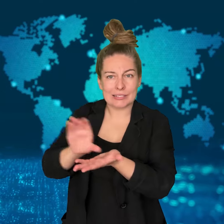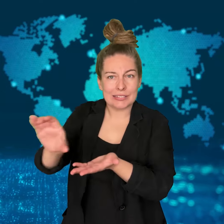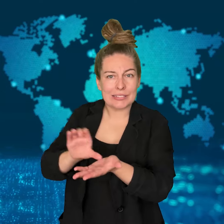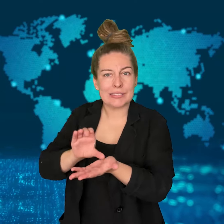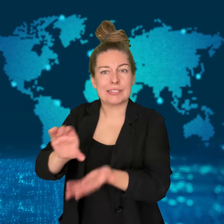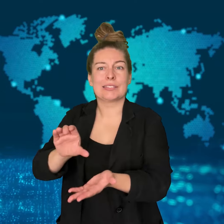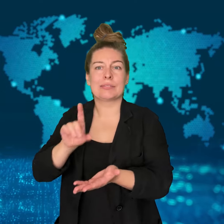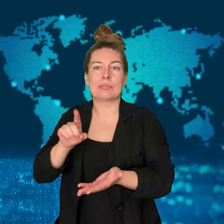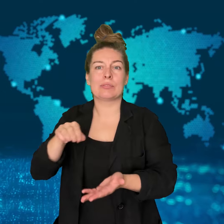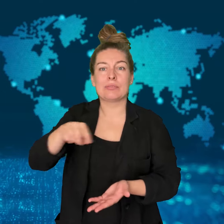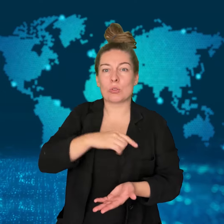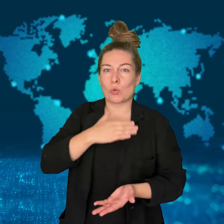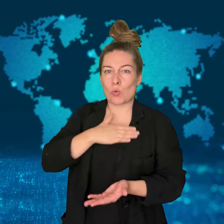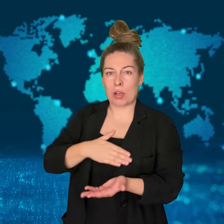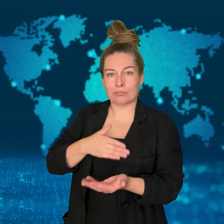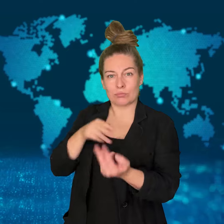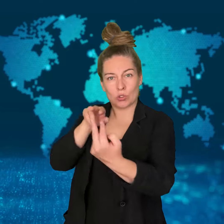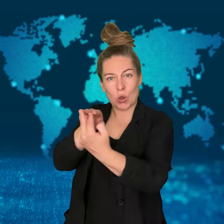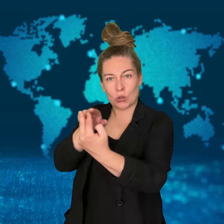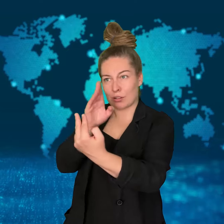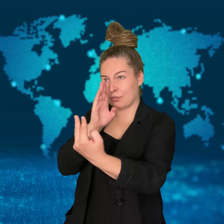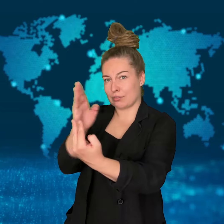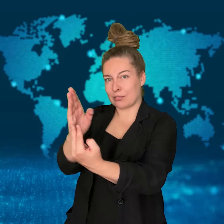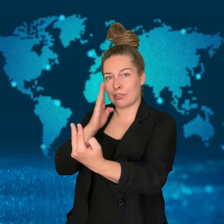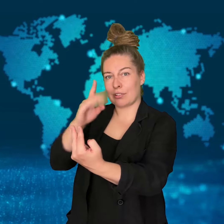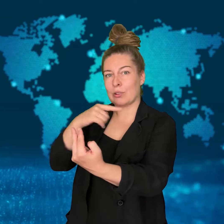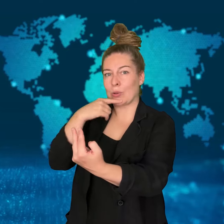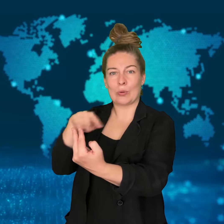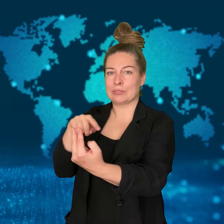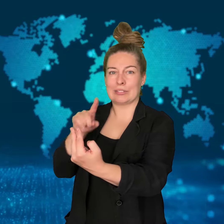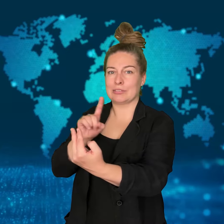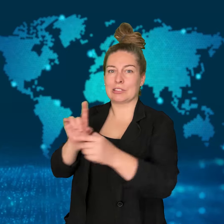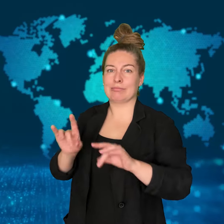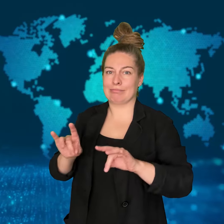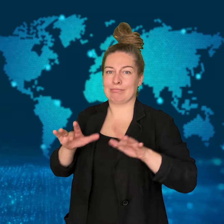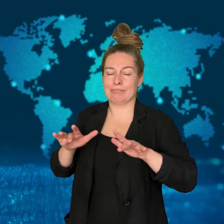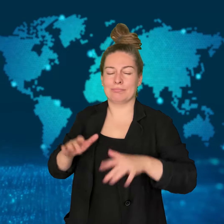a direct confrontation with Russia.